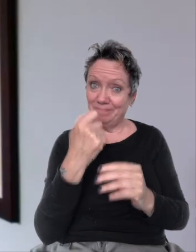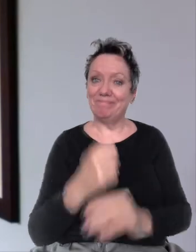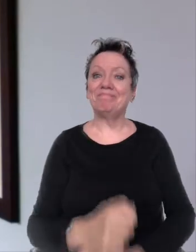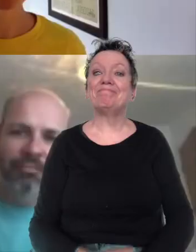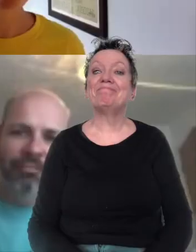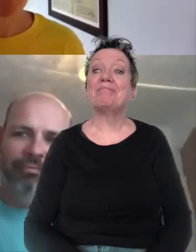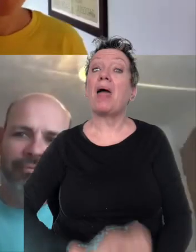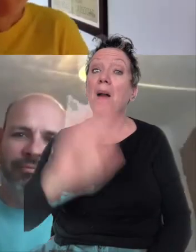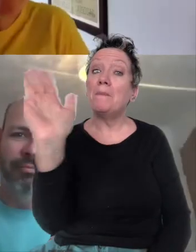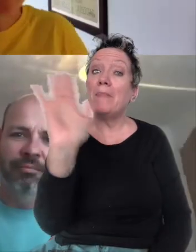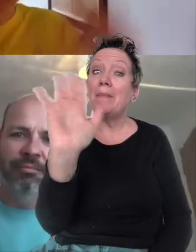Goodbye.